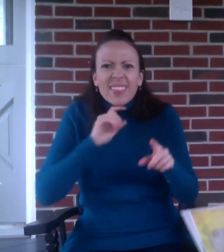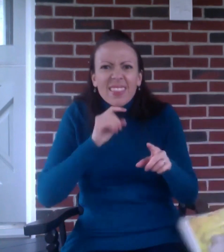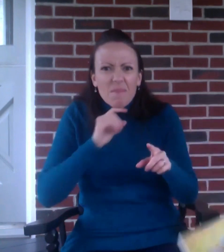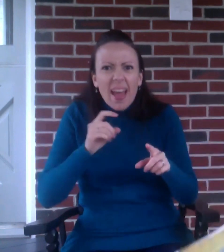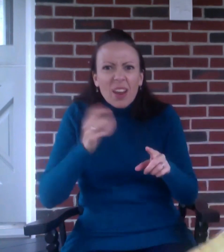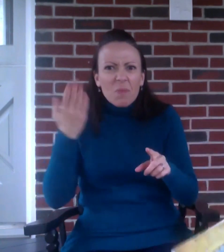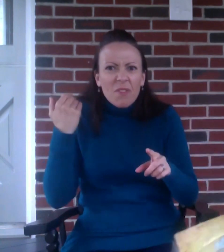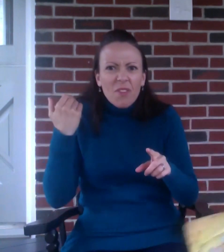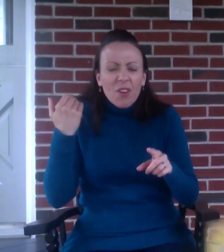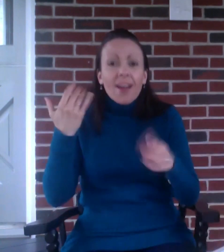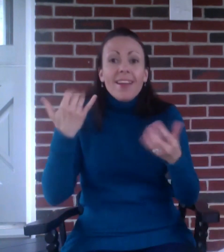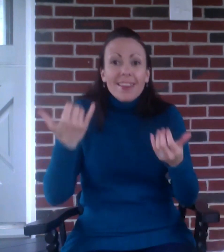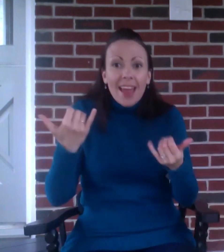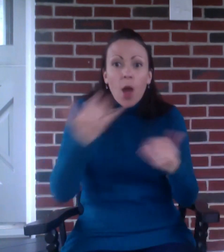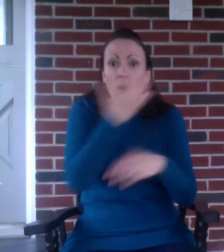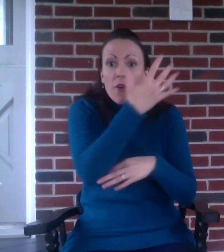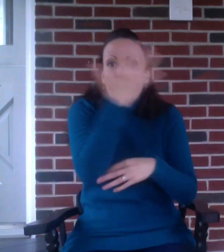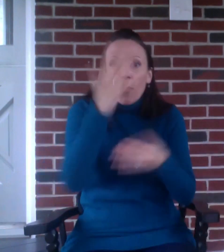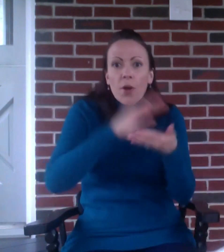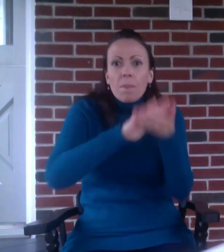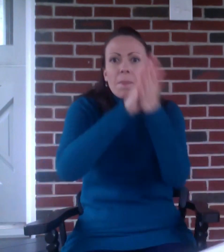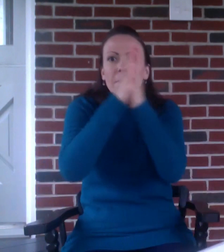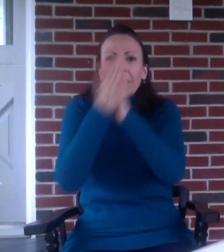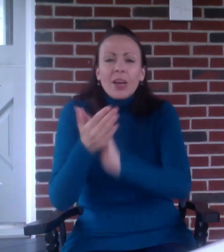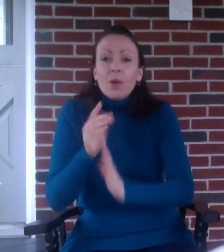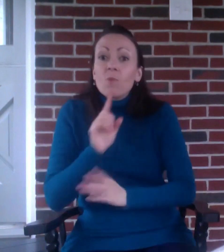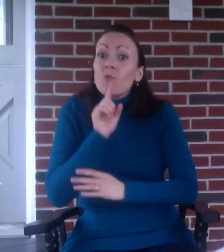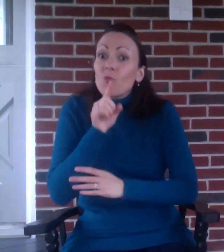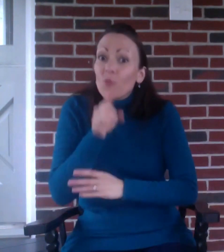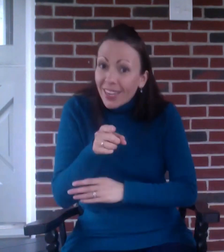There was once a forest near nowhere